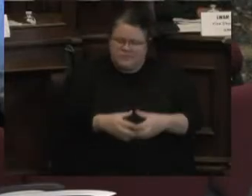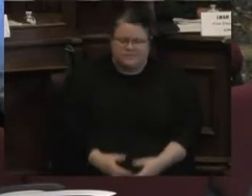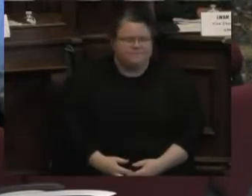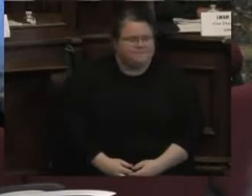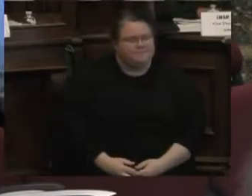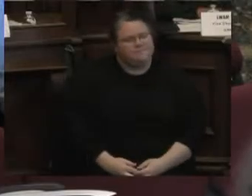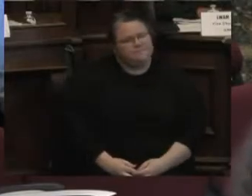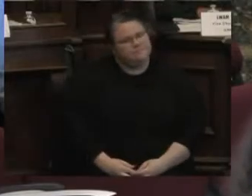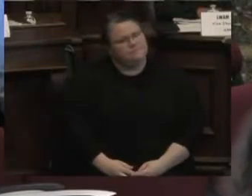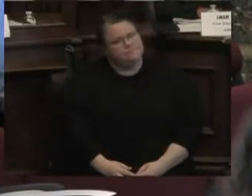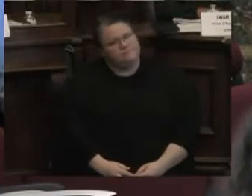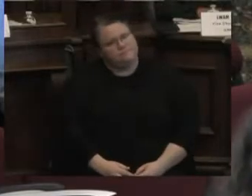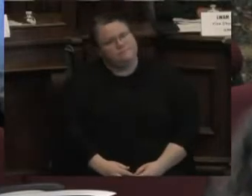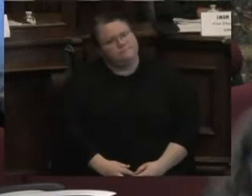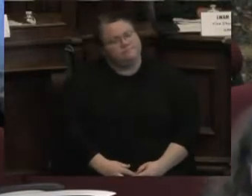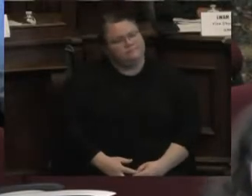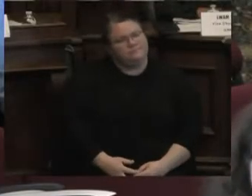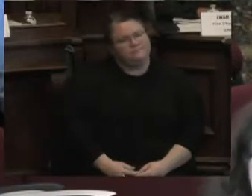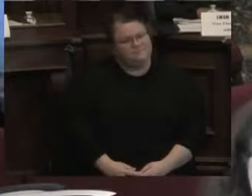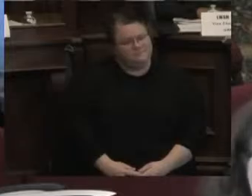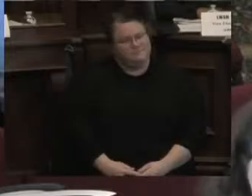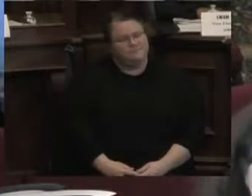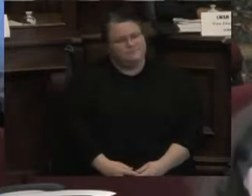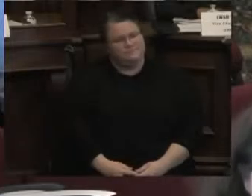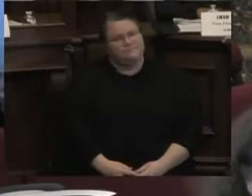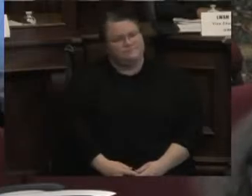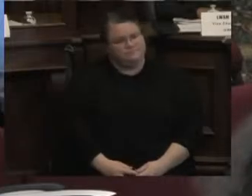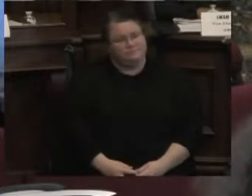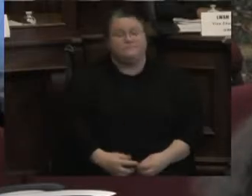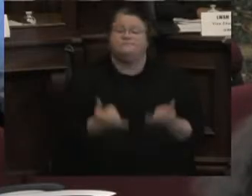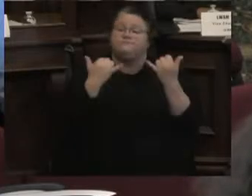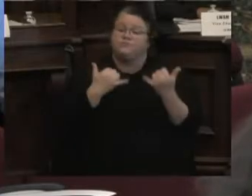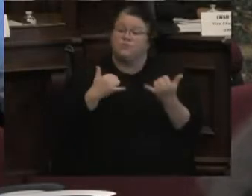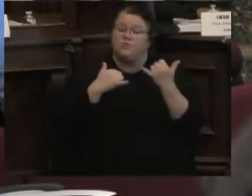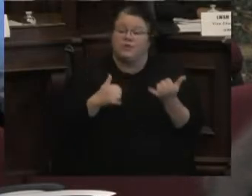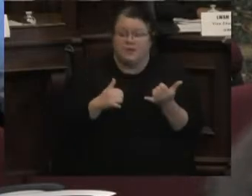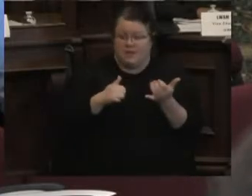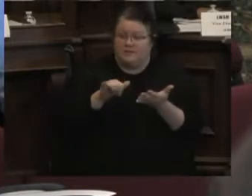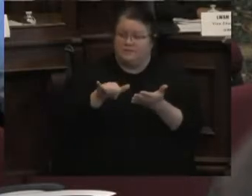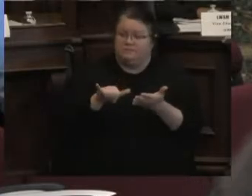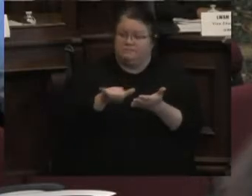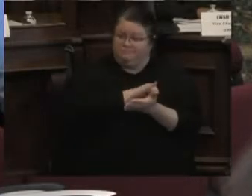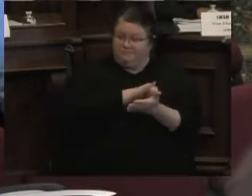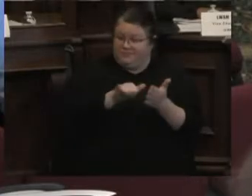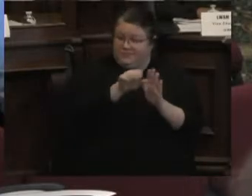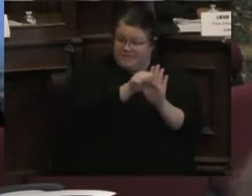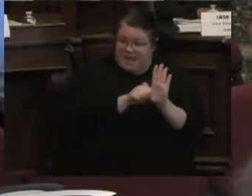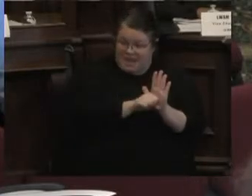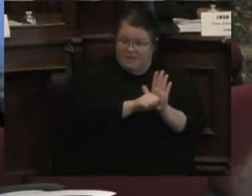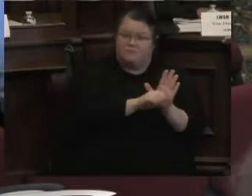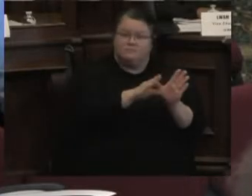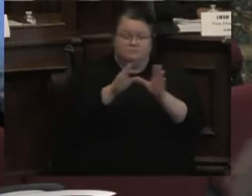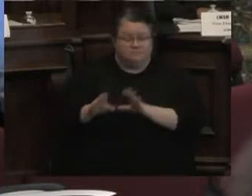sure that we have access for